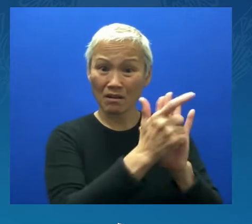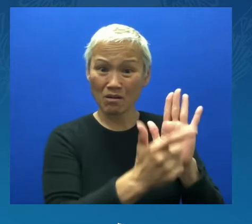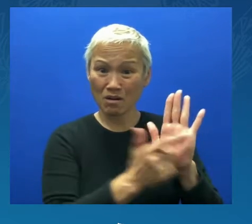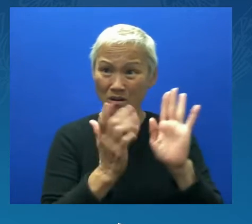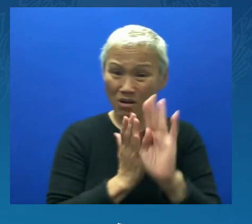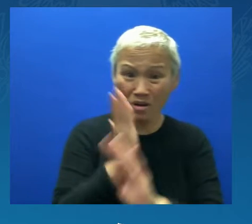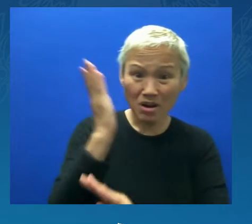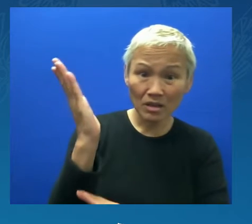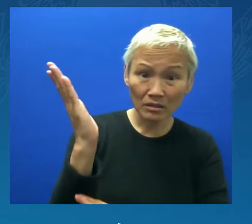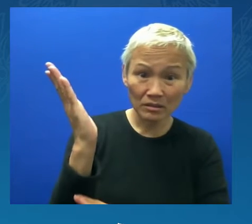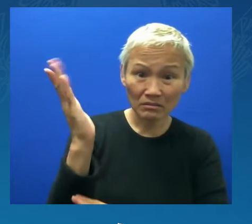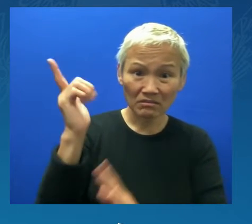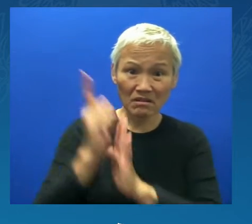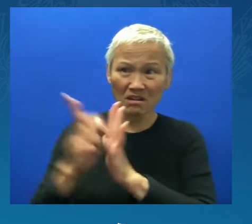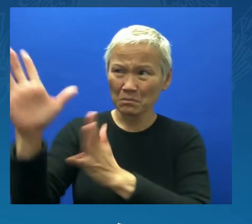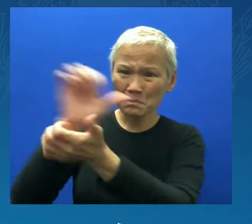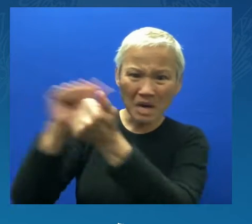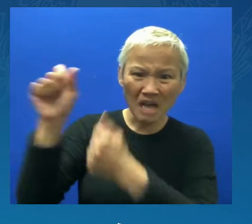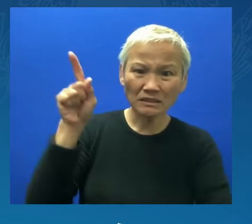that make no exception for rape or incest.